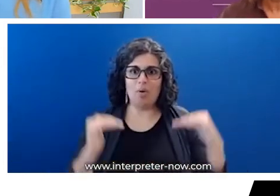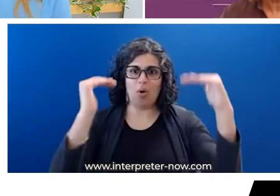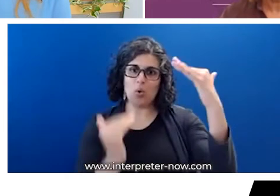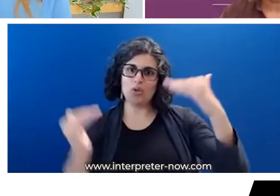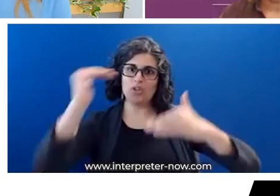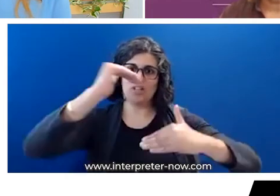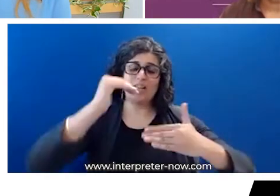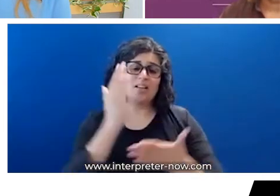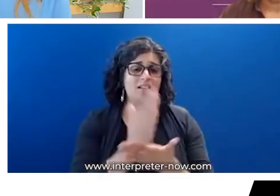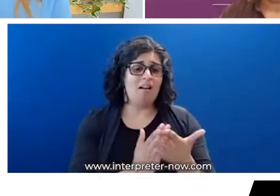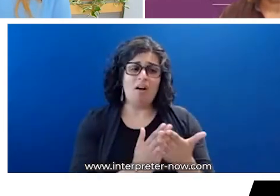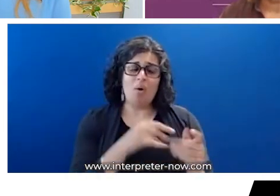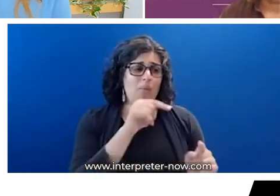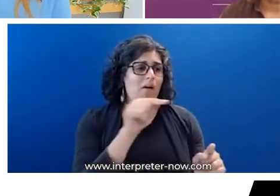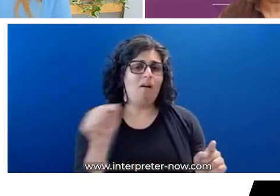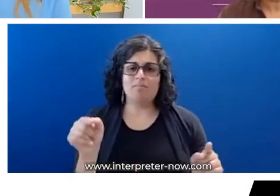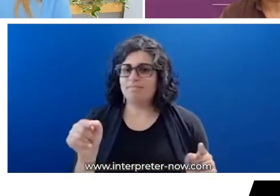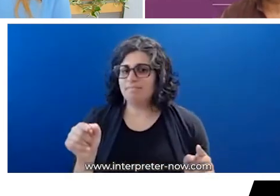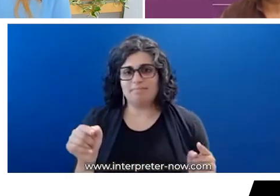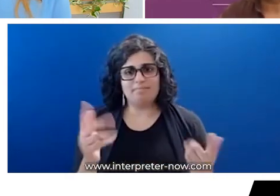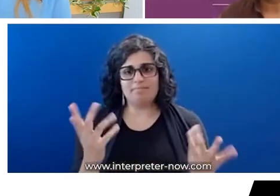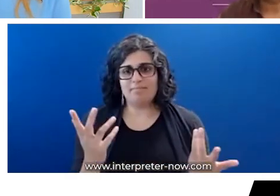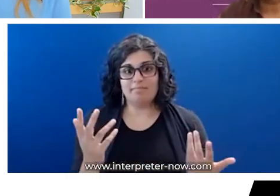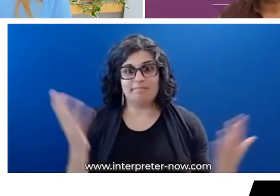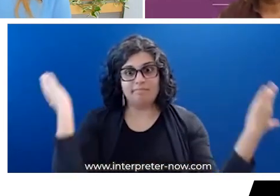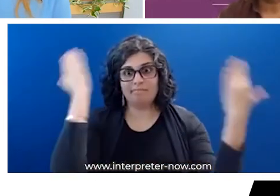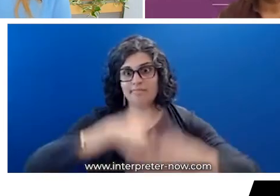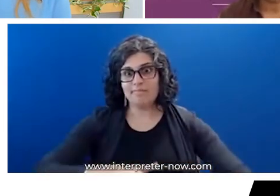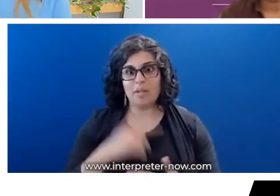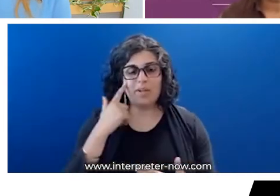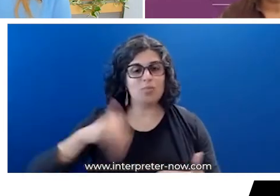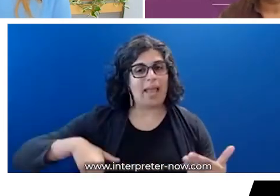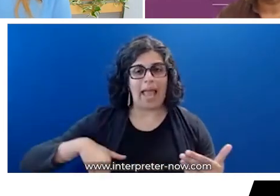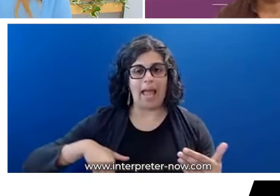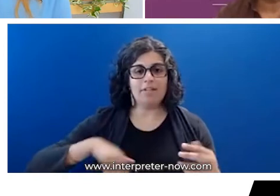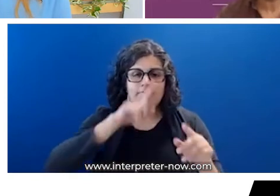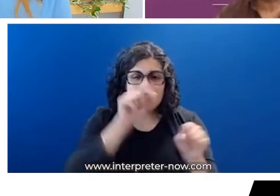Some of these things we're unaware of because we have not taken the time to collect the